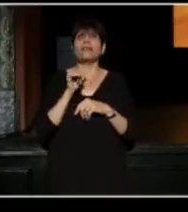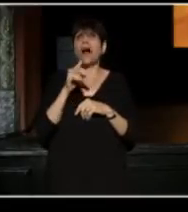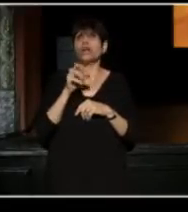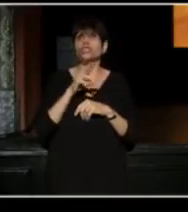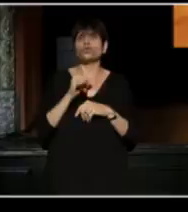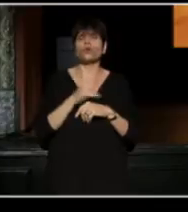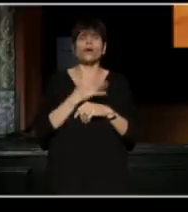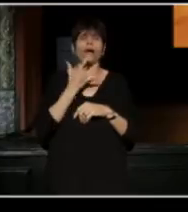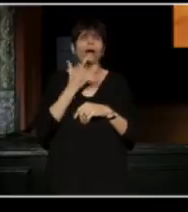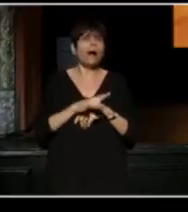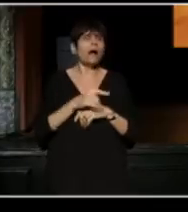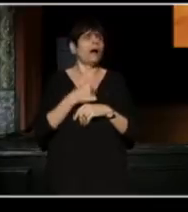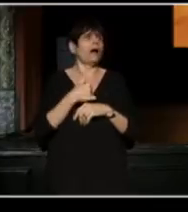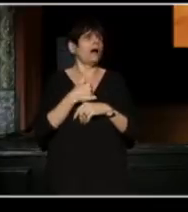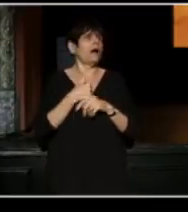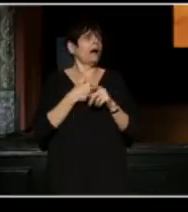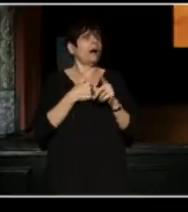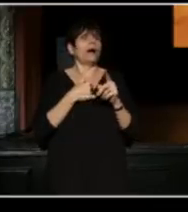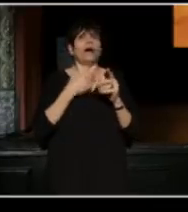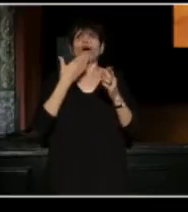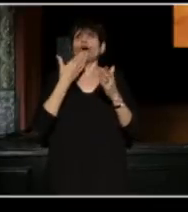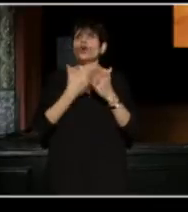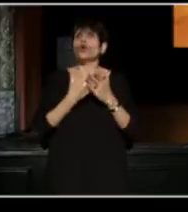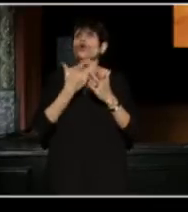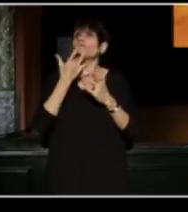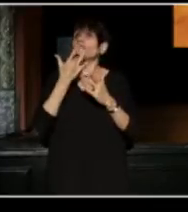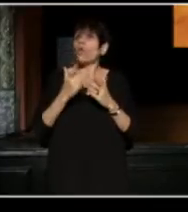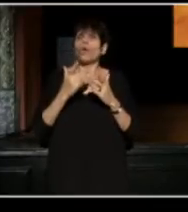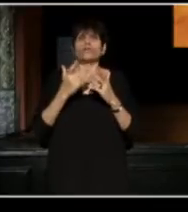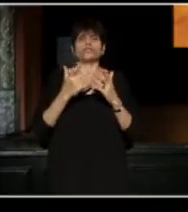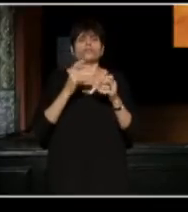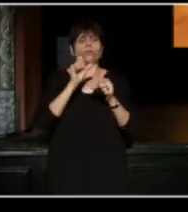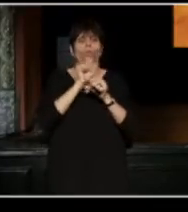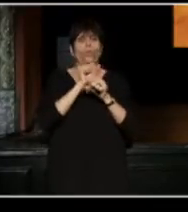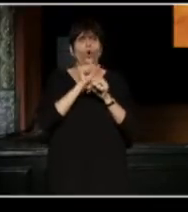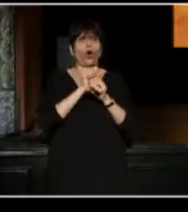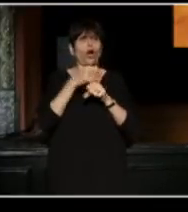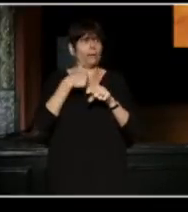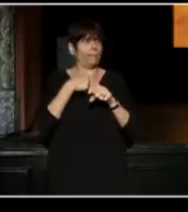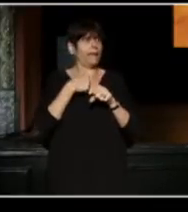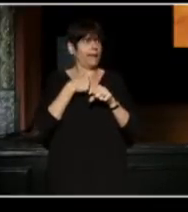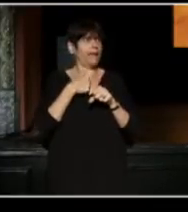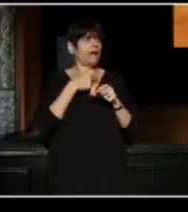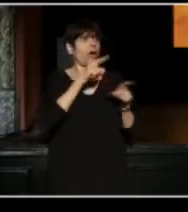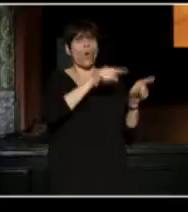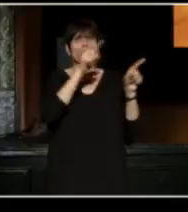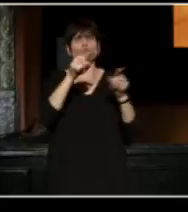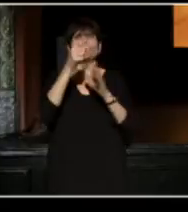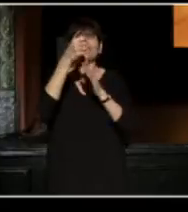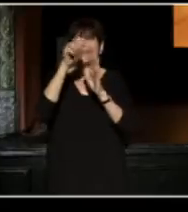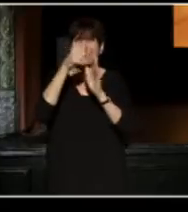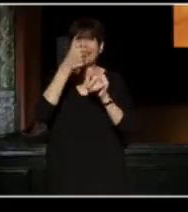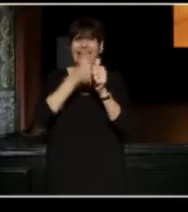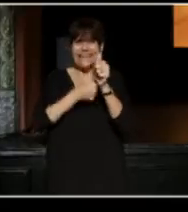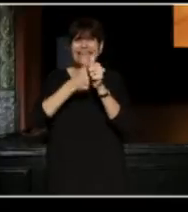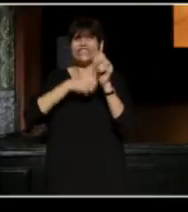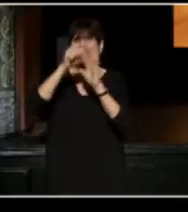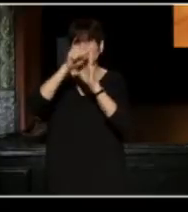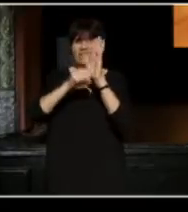And by some good fortune, work has brought me to nearly every state in this country. And I've been inspired by you